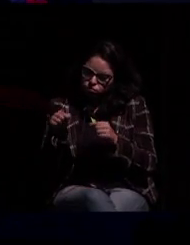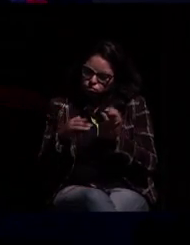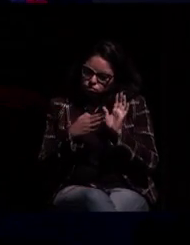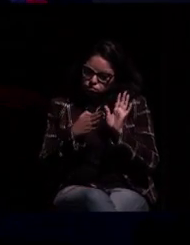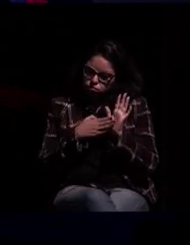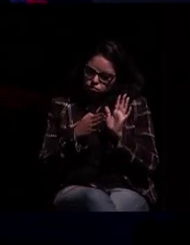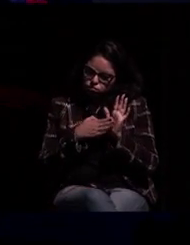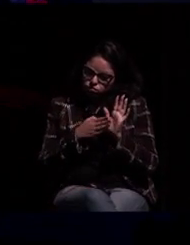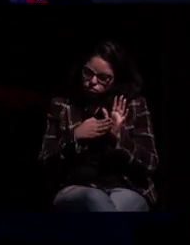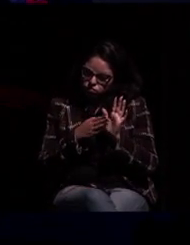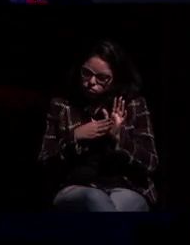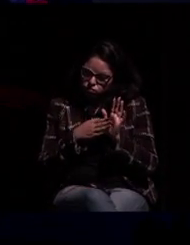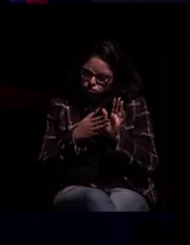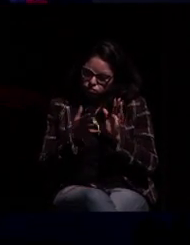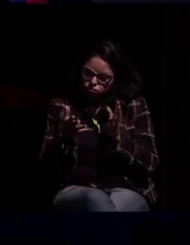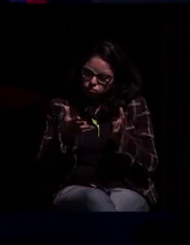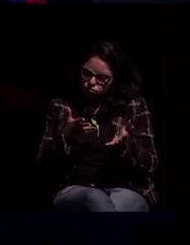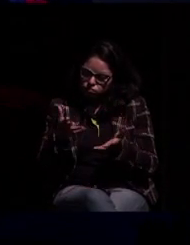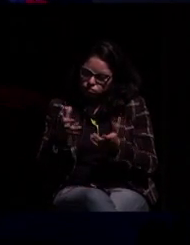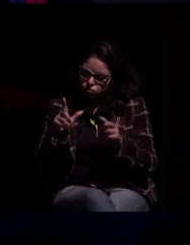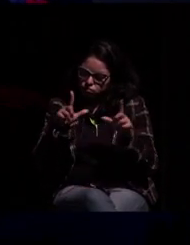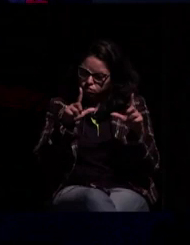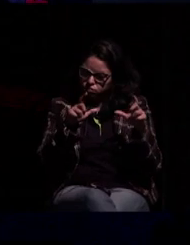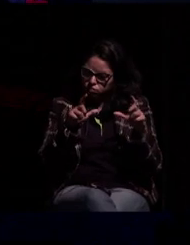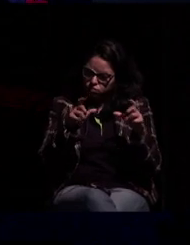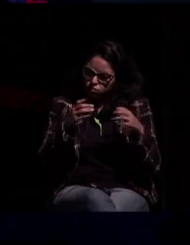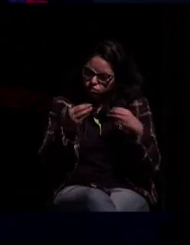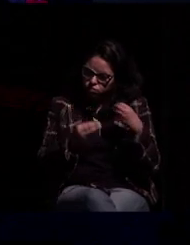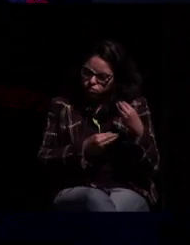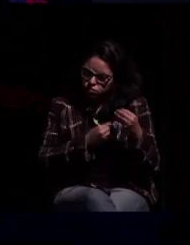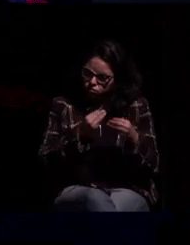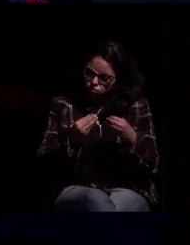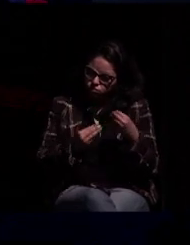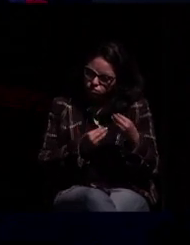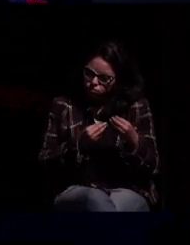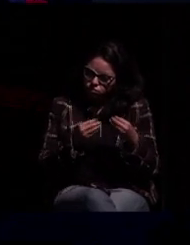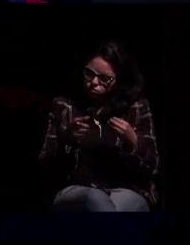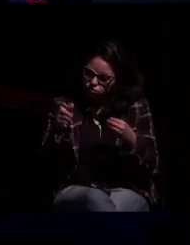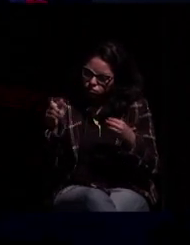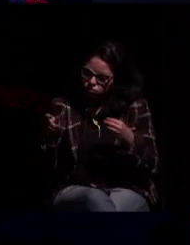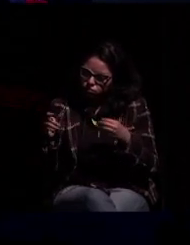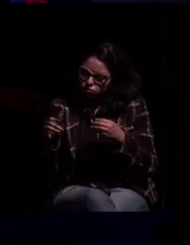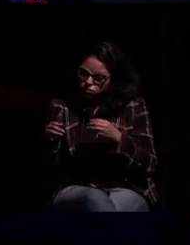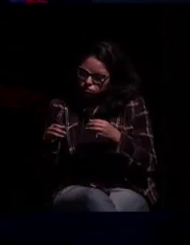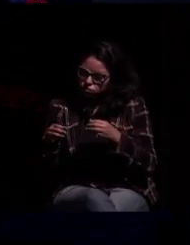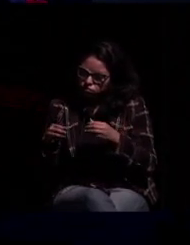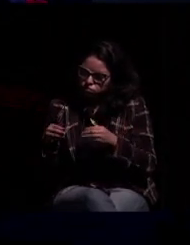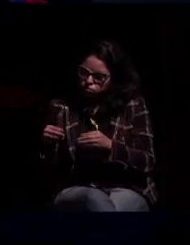between tourists and those who serve them? Who wants to begin?